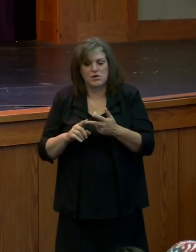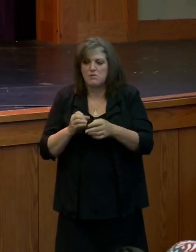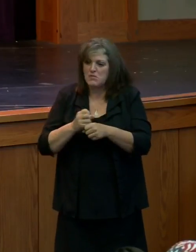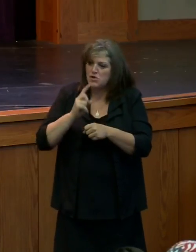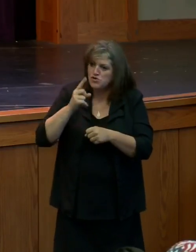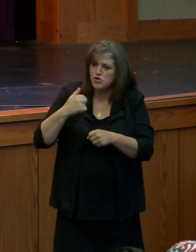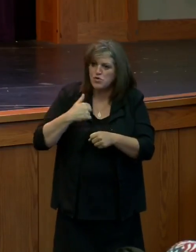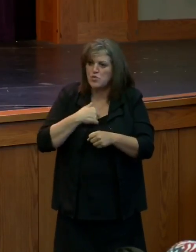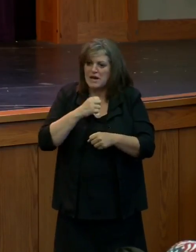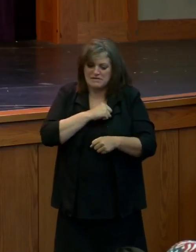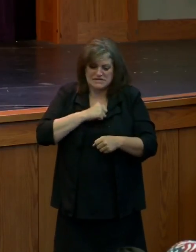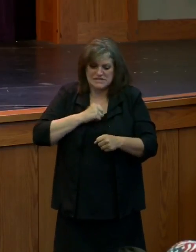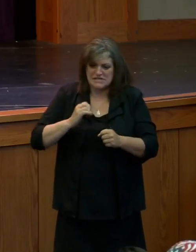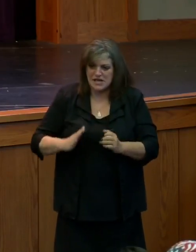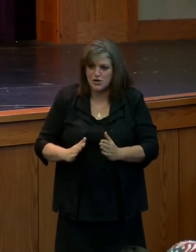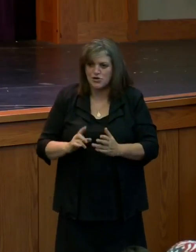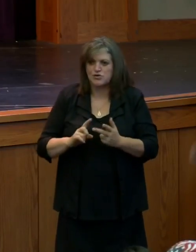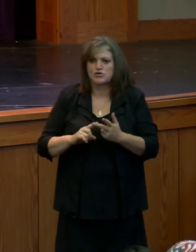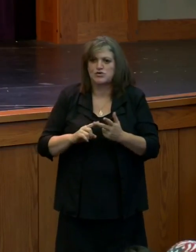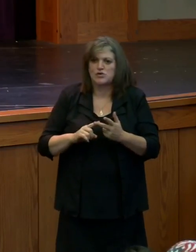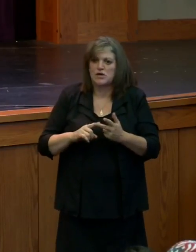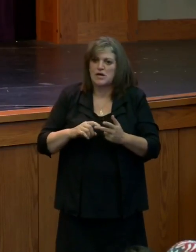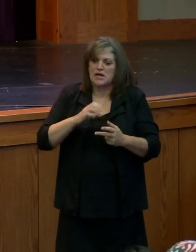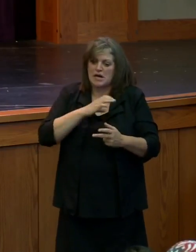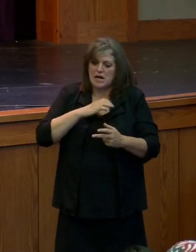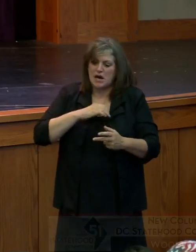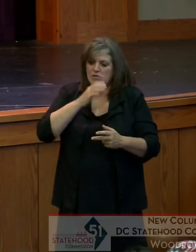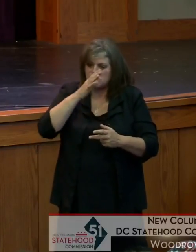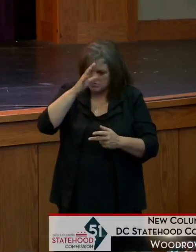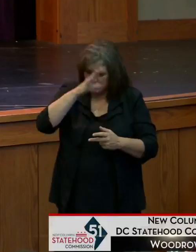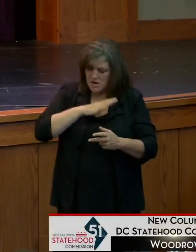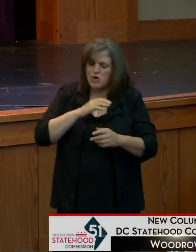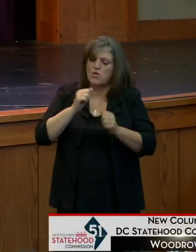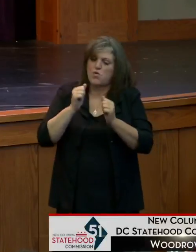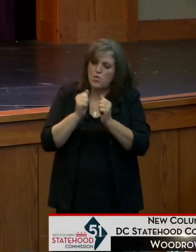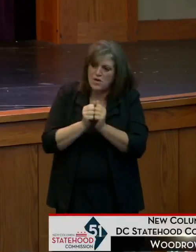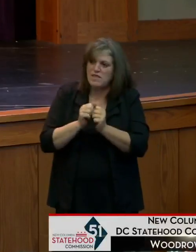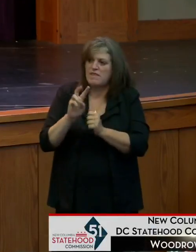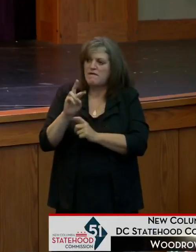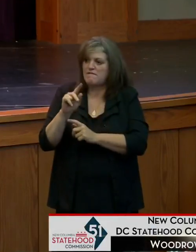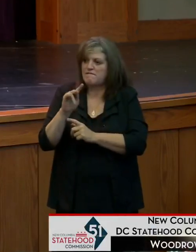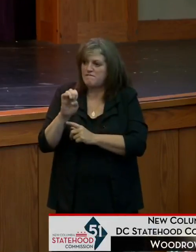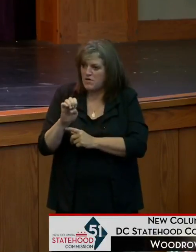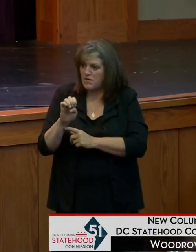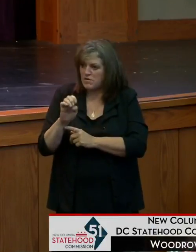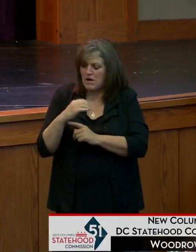YOU CAN MAKE CERTAIN THAT WE HAVE SENATORS AND A CONGRESSWOMAN WITH A VOTE AND I CONNECTED THE DOTS FOR THEM TO